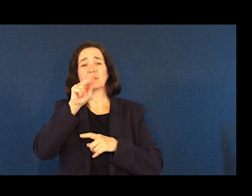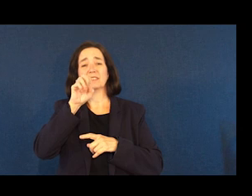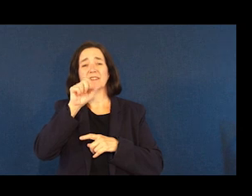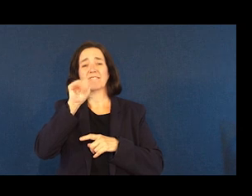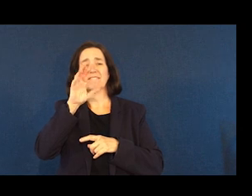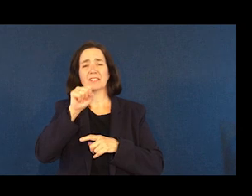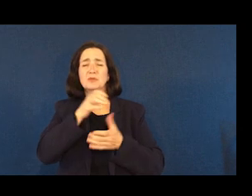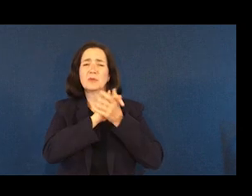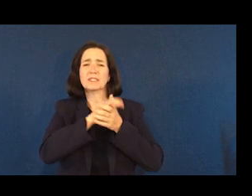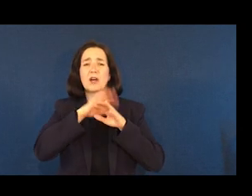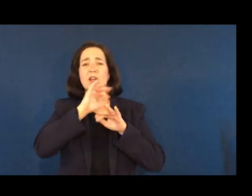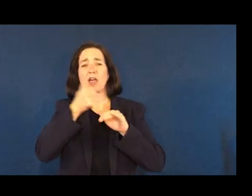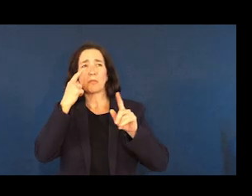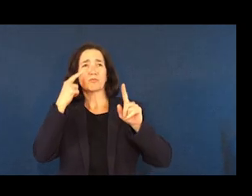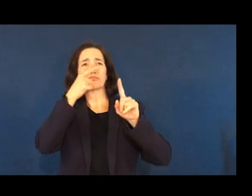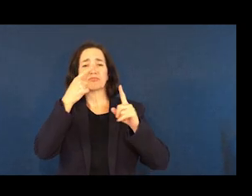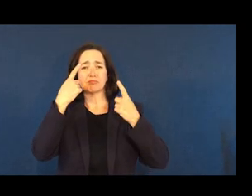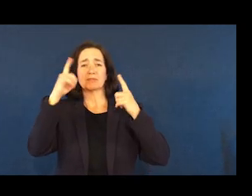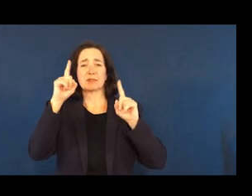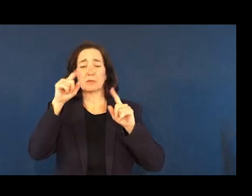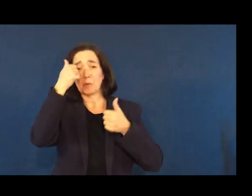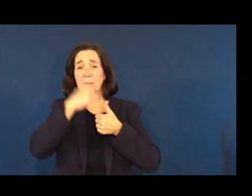Remember, it's not over yet, so keep moving forward.